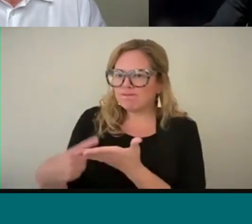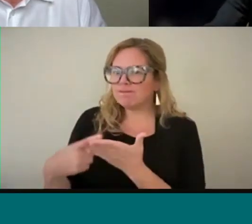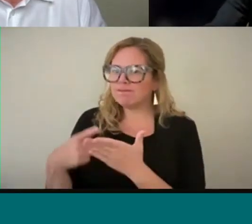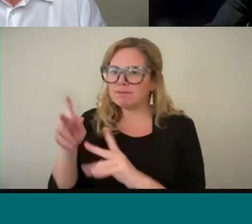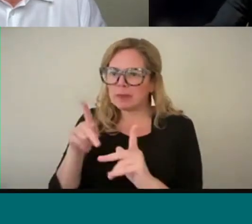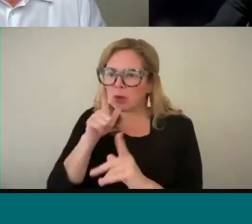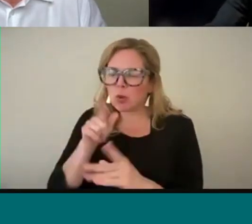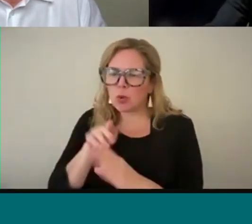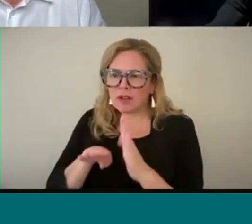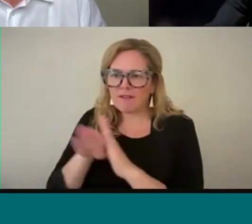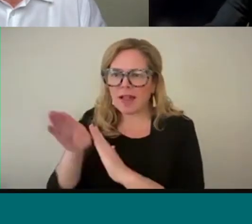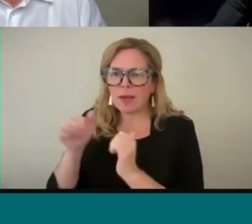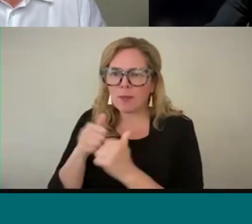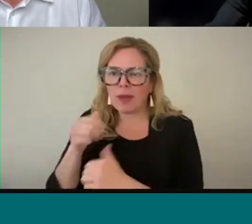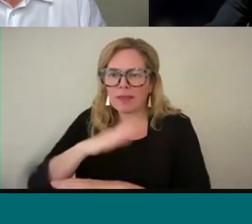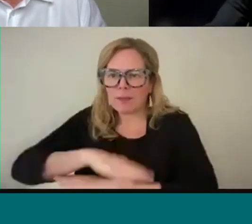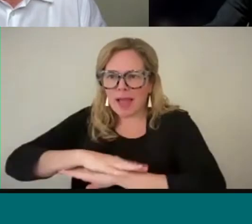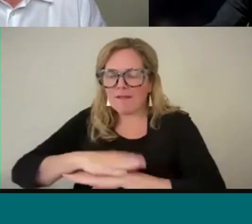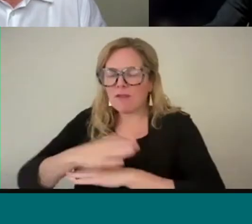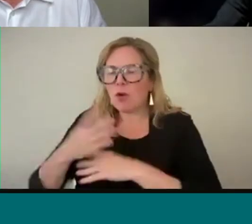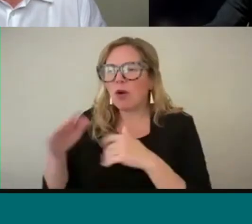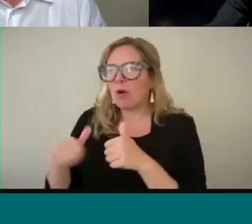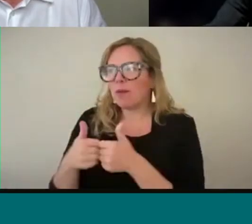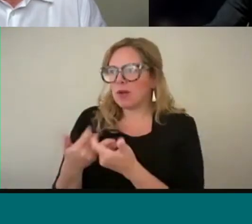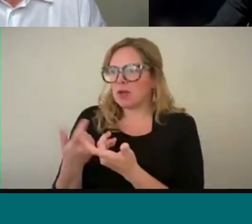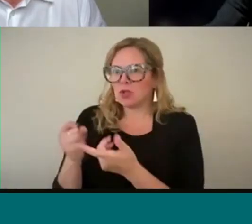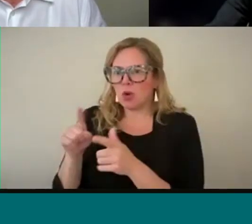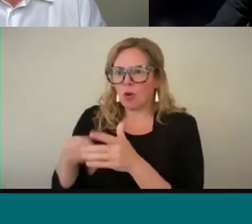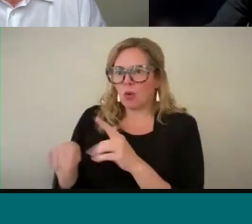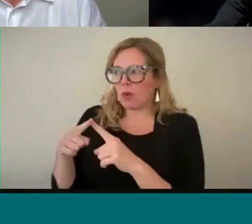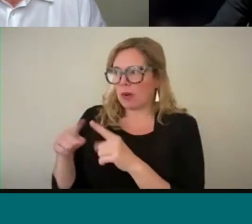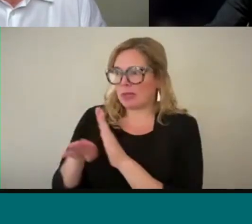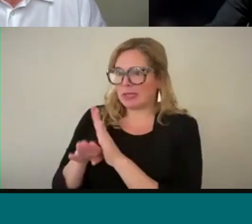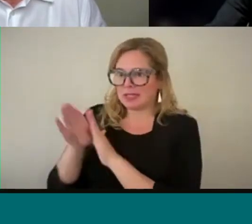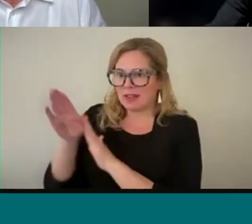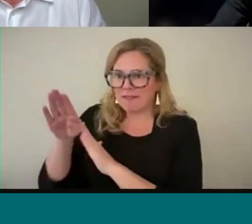tools that are freely available for developers to include in their apps, across vision and hearing